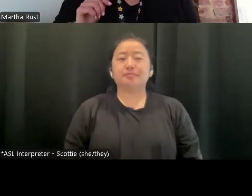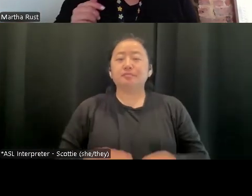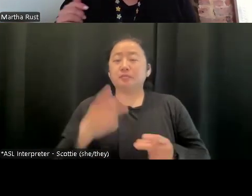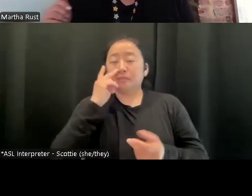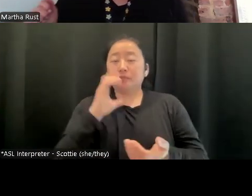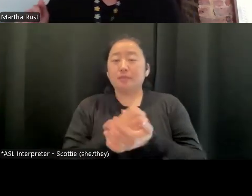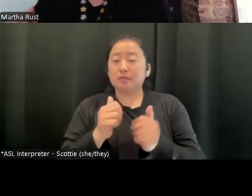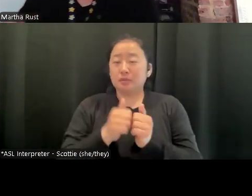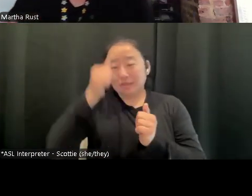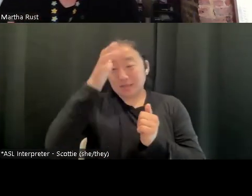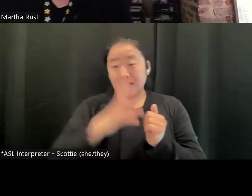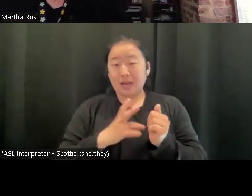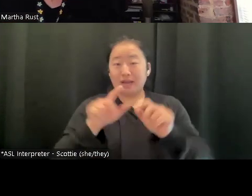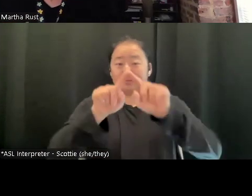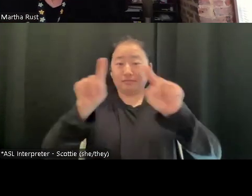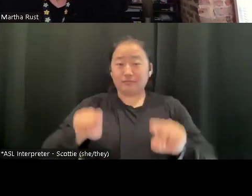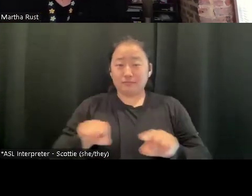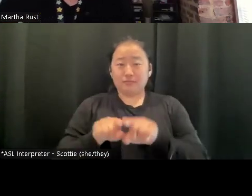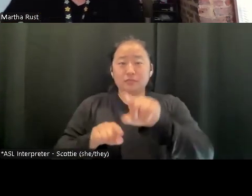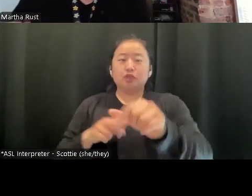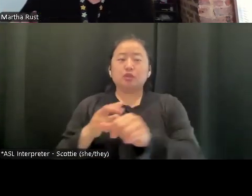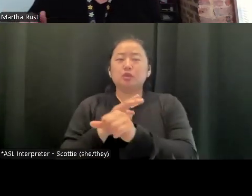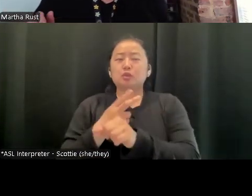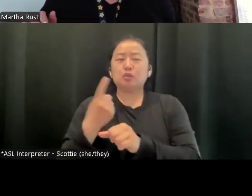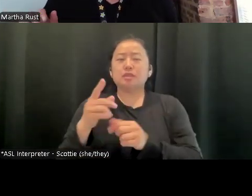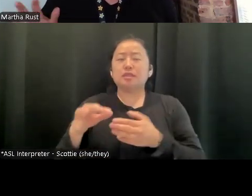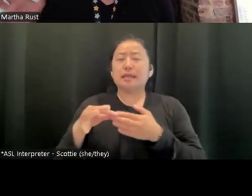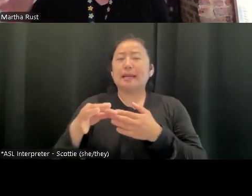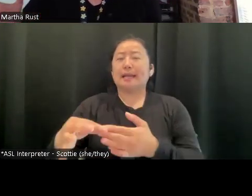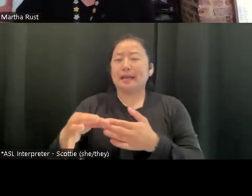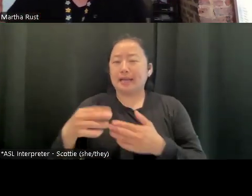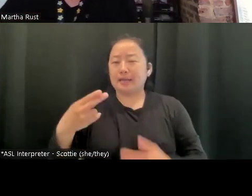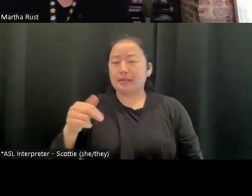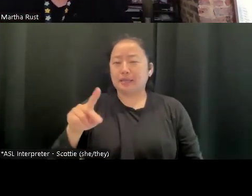he is using something called Guided Hands. It's a really cool device if you're having